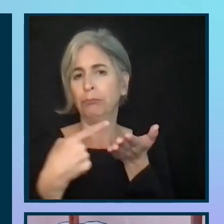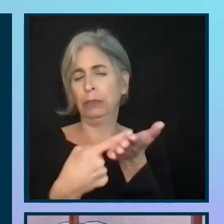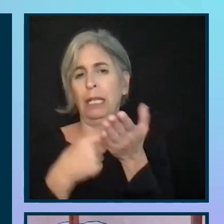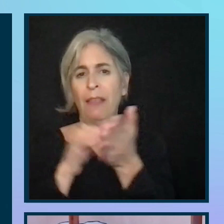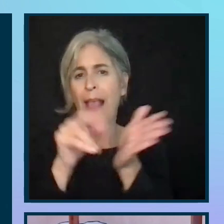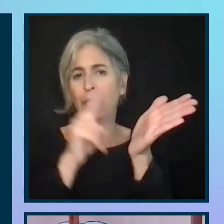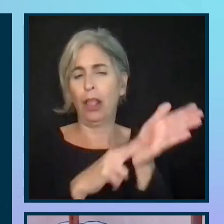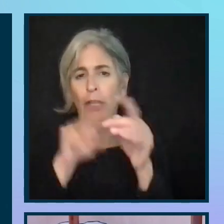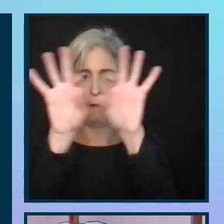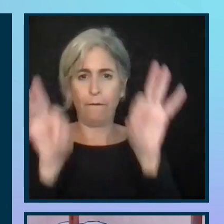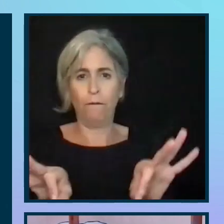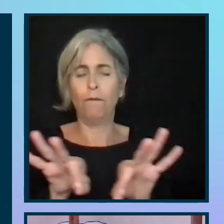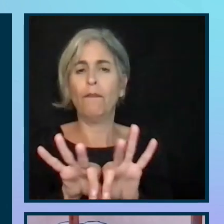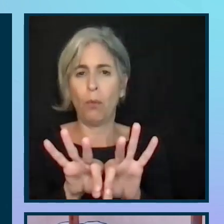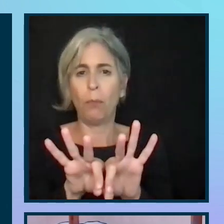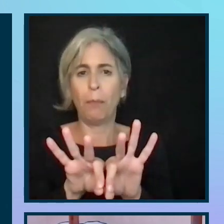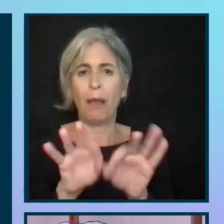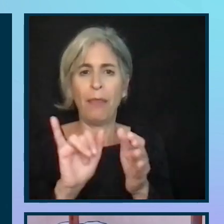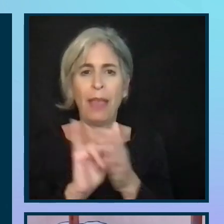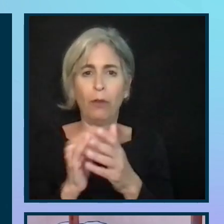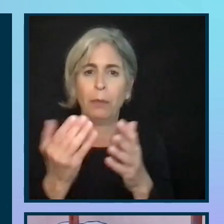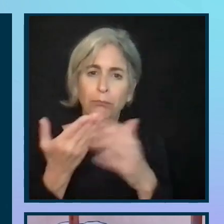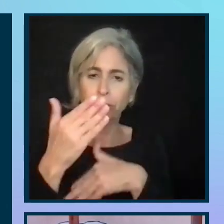that we've been stepping through this entire process so far.